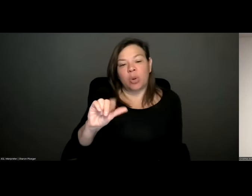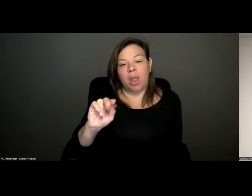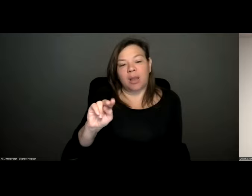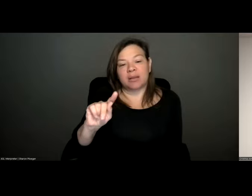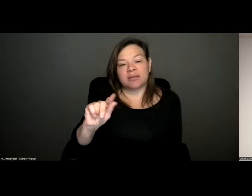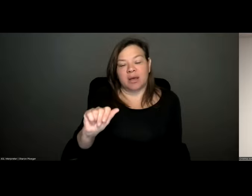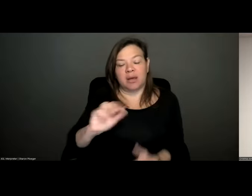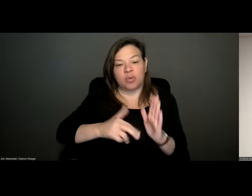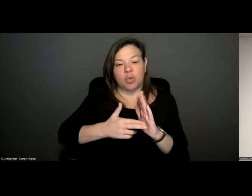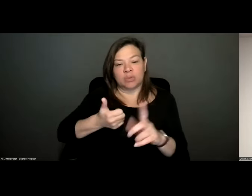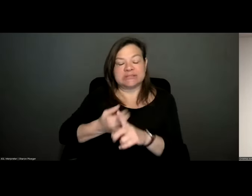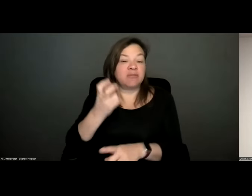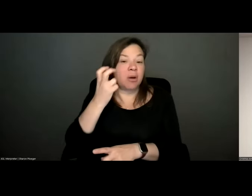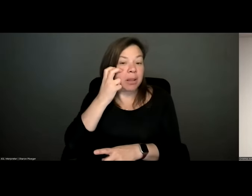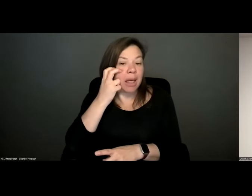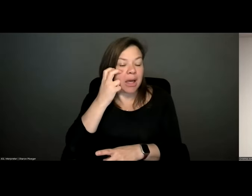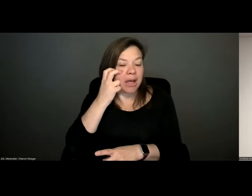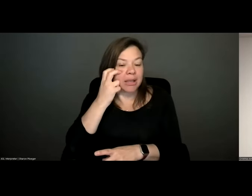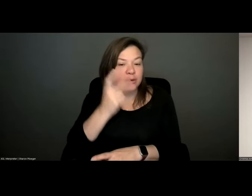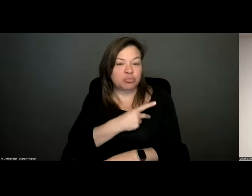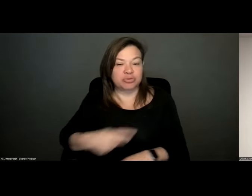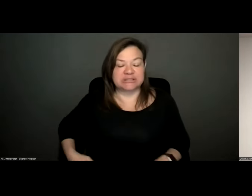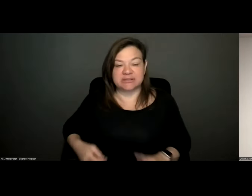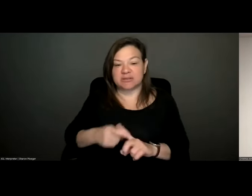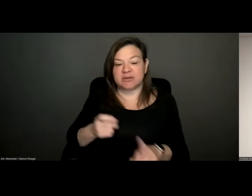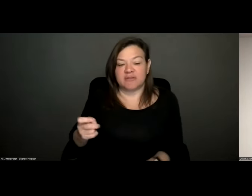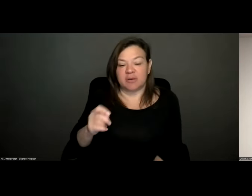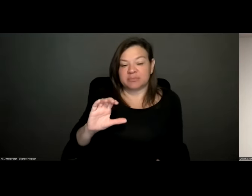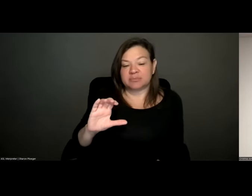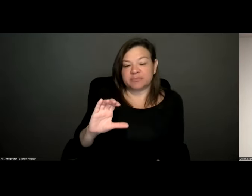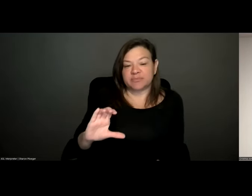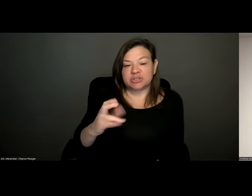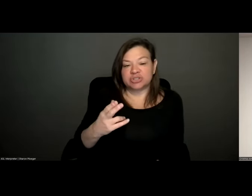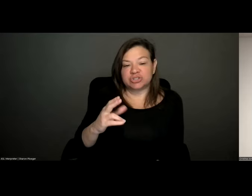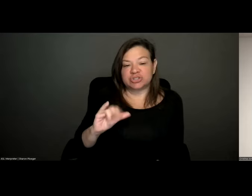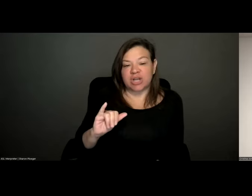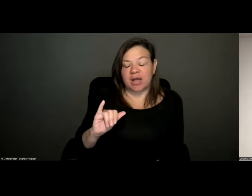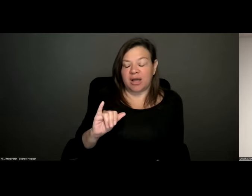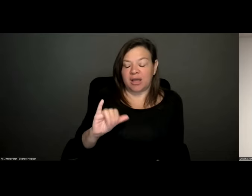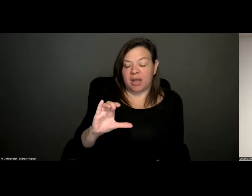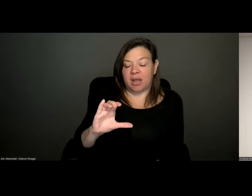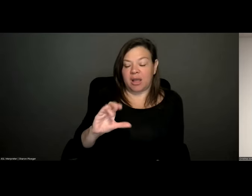she's a blind princess from a, sorry, Chaikovsky opera last year.